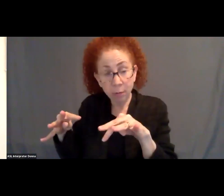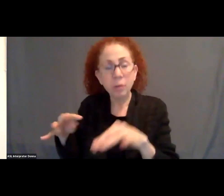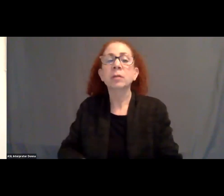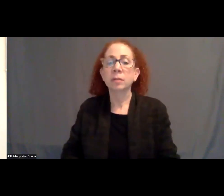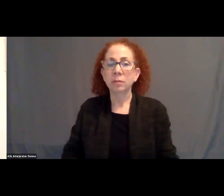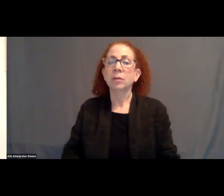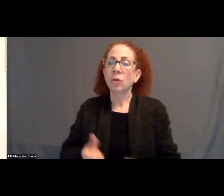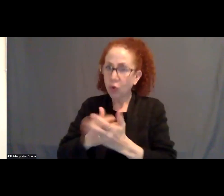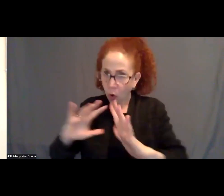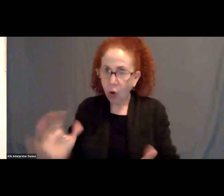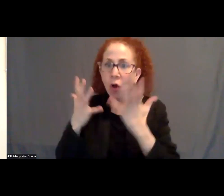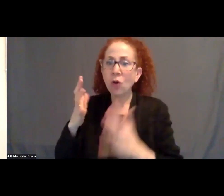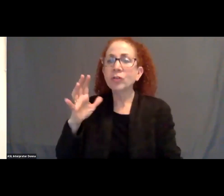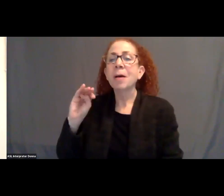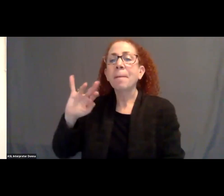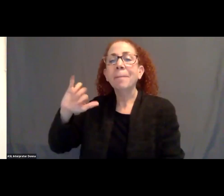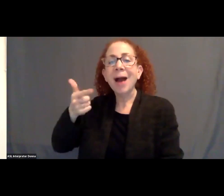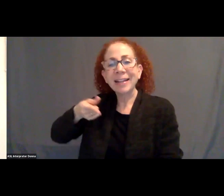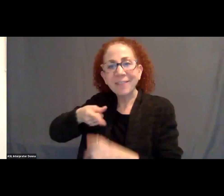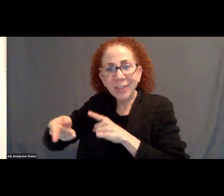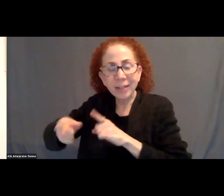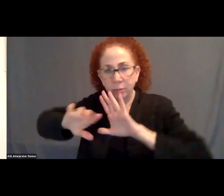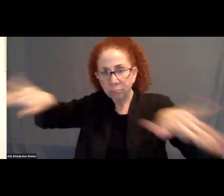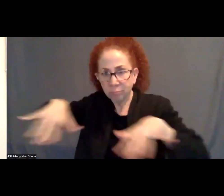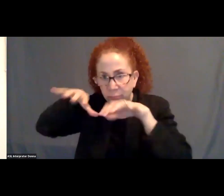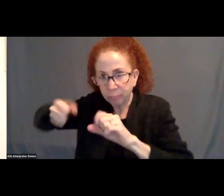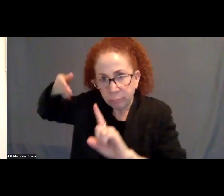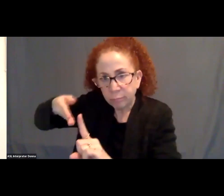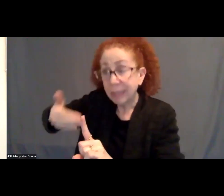of mining monopolies that funneled young male workers